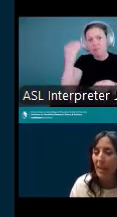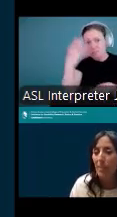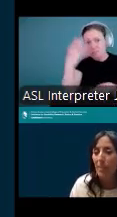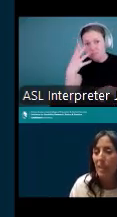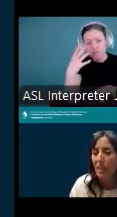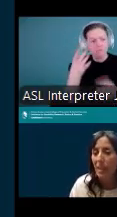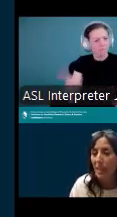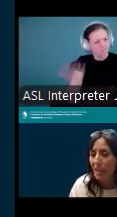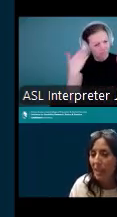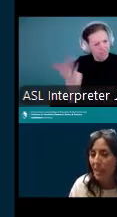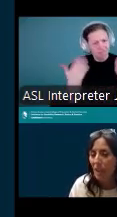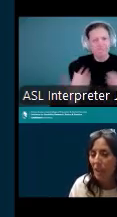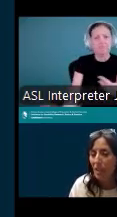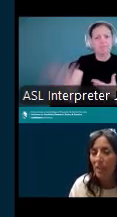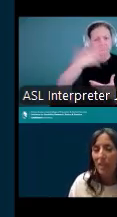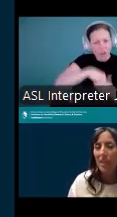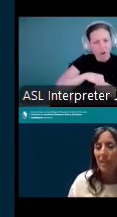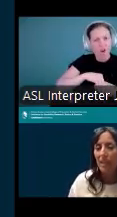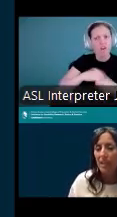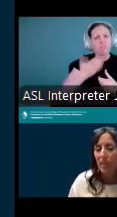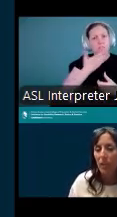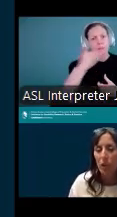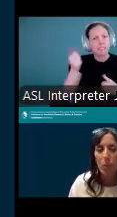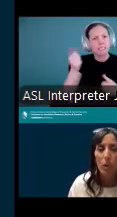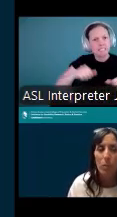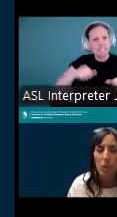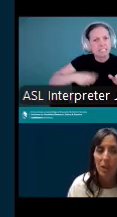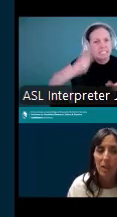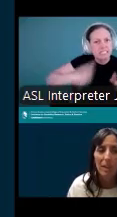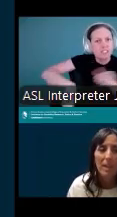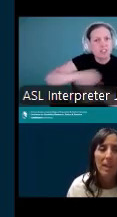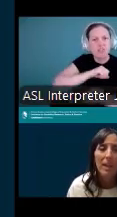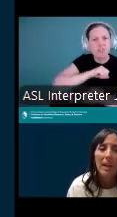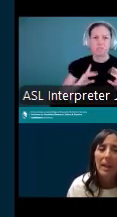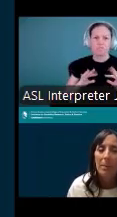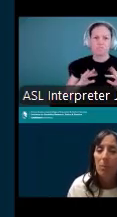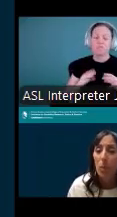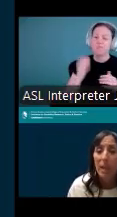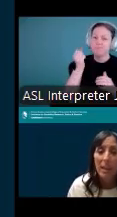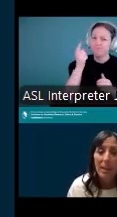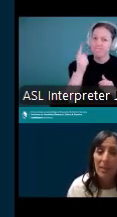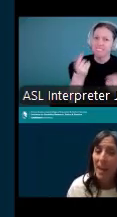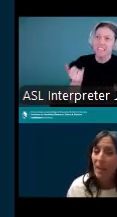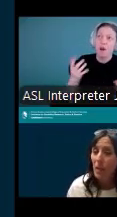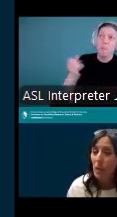helps us see each other in this virtual world. We love those